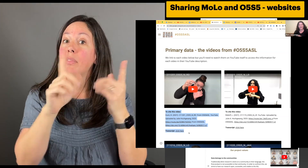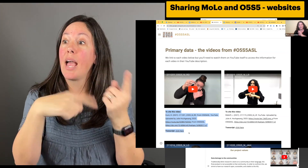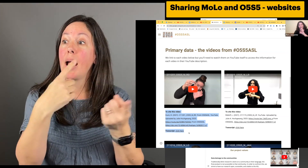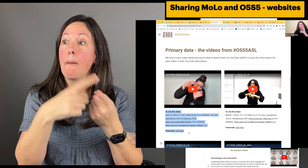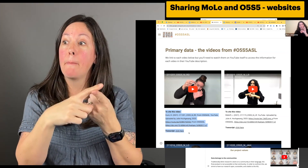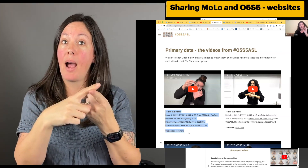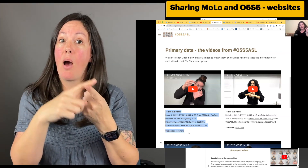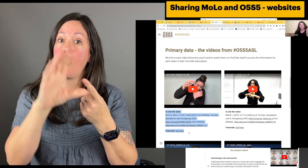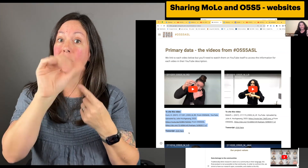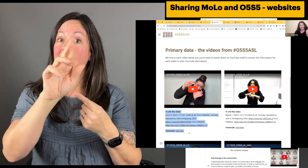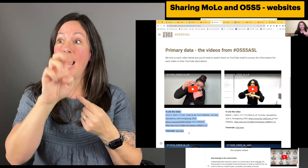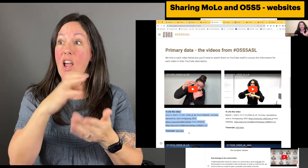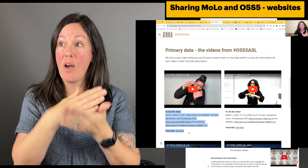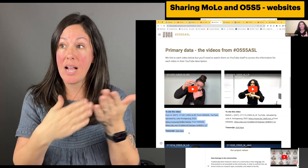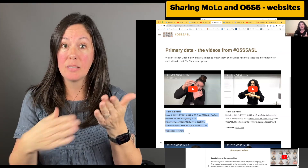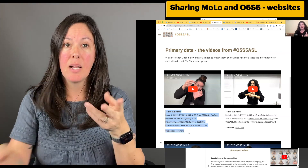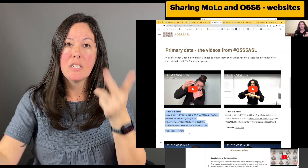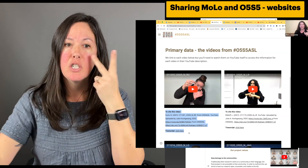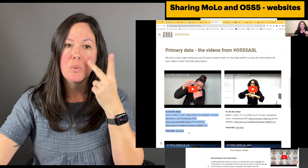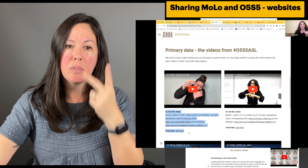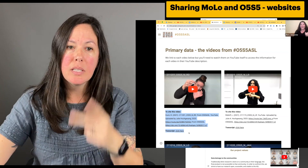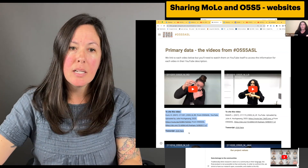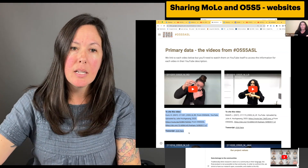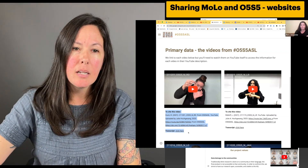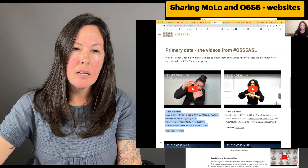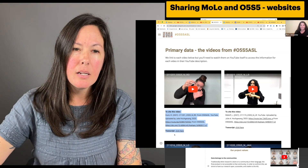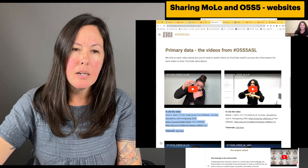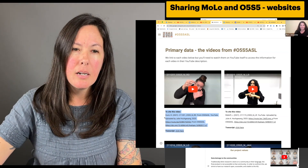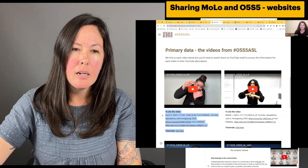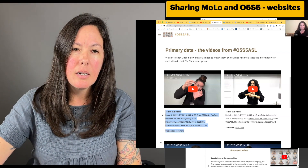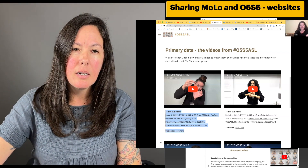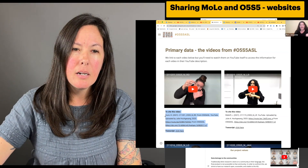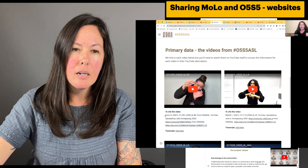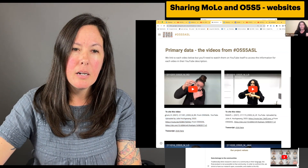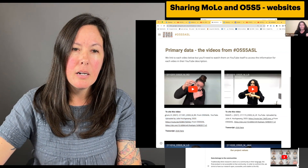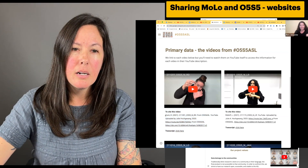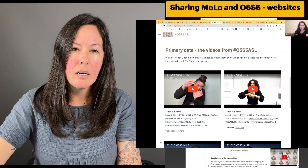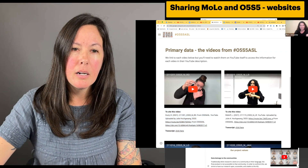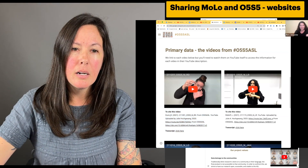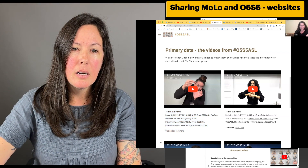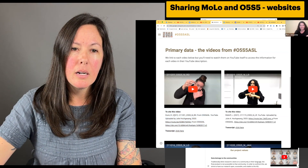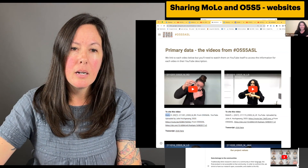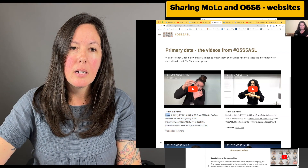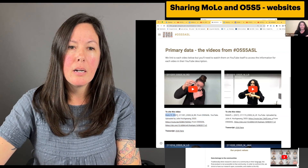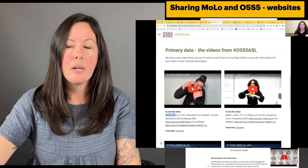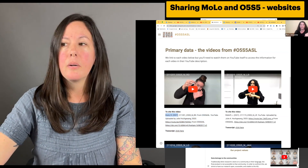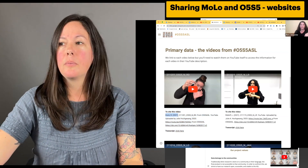that we're incorporating fair and Care into how we're presenting this how we're making sure that it's citable how we're